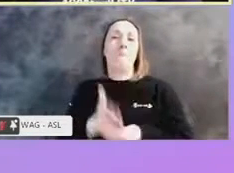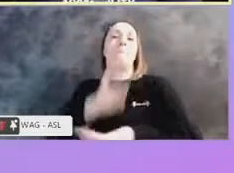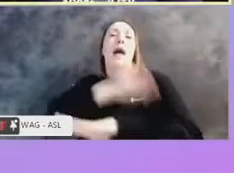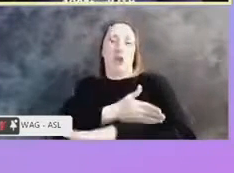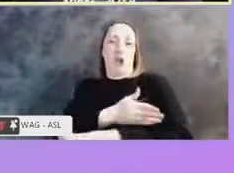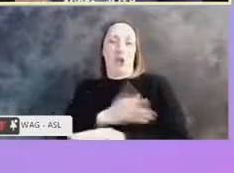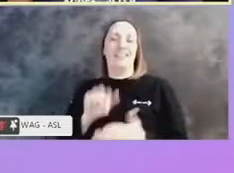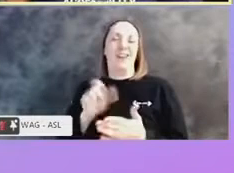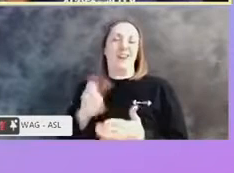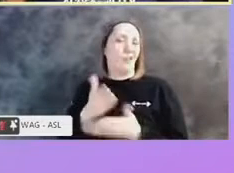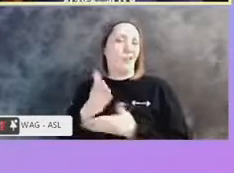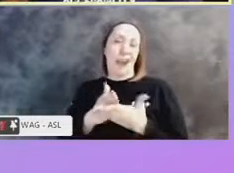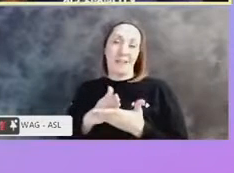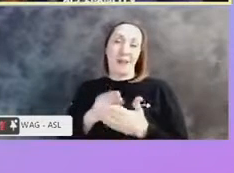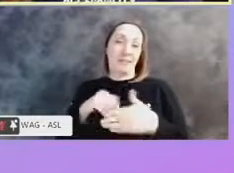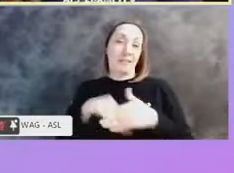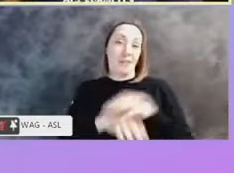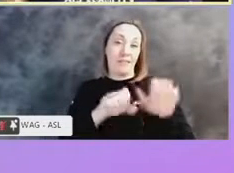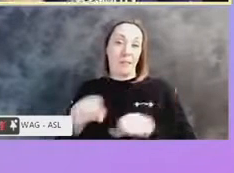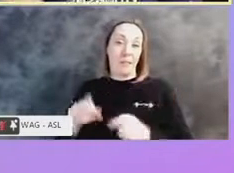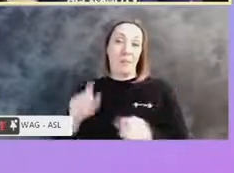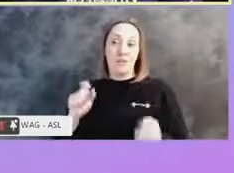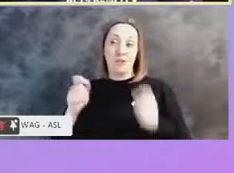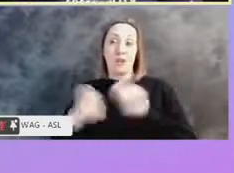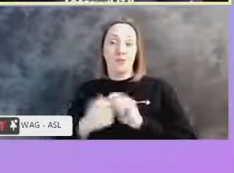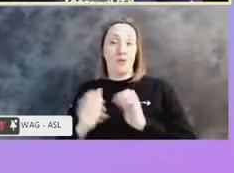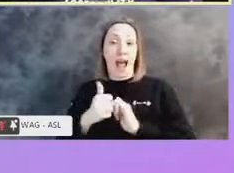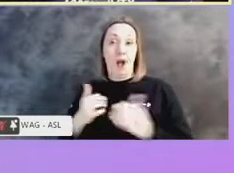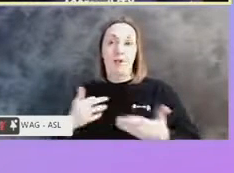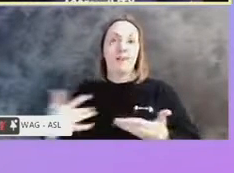and we can leverage to help others get better at this,